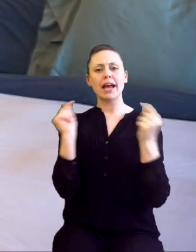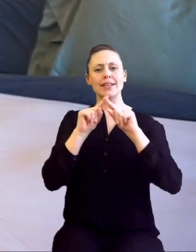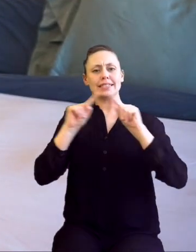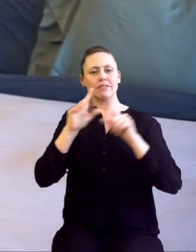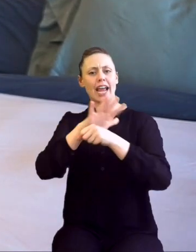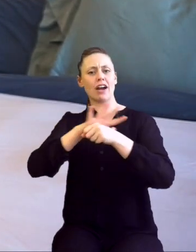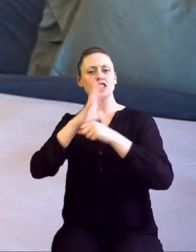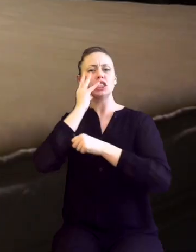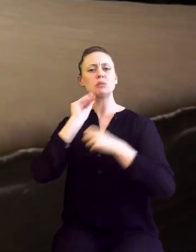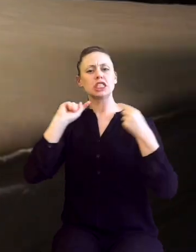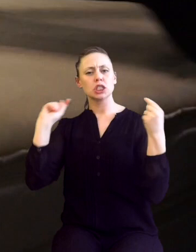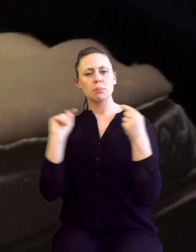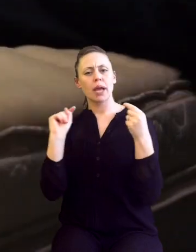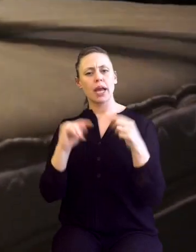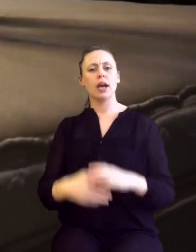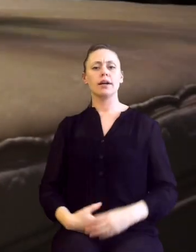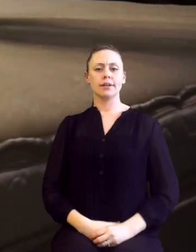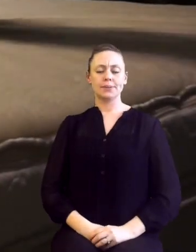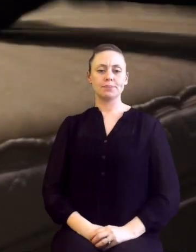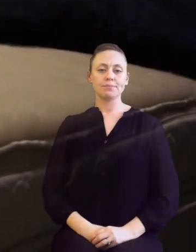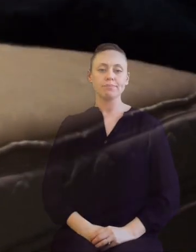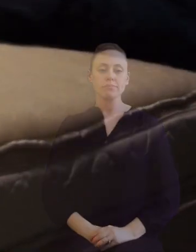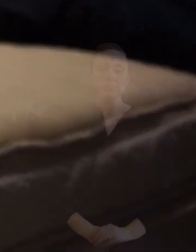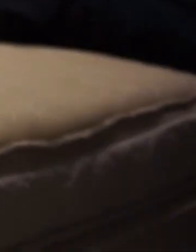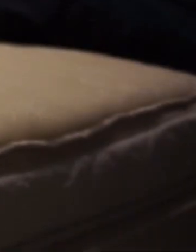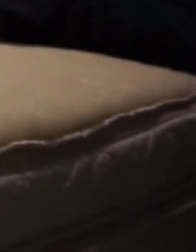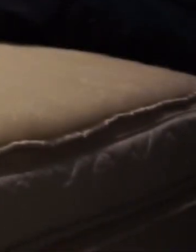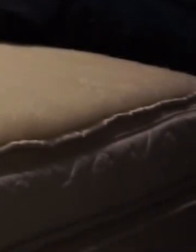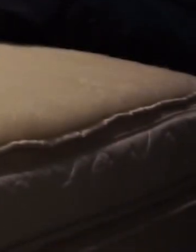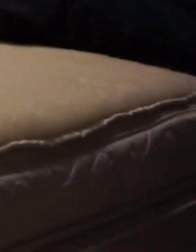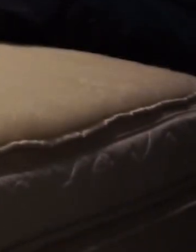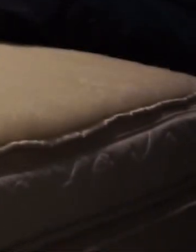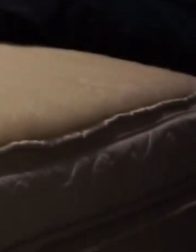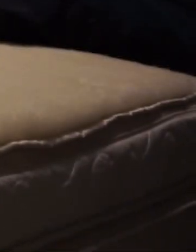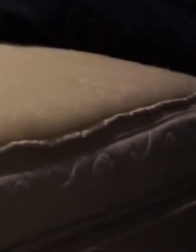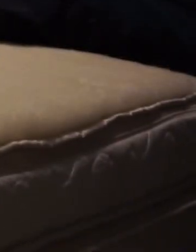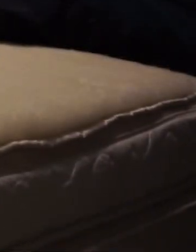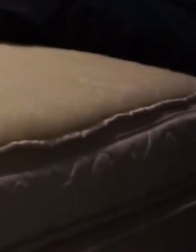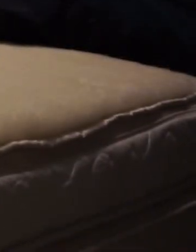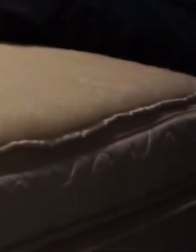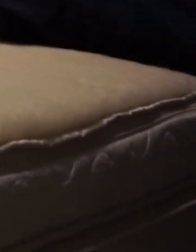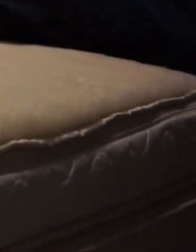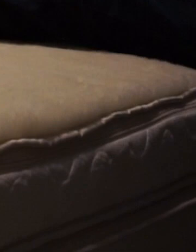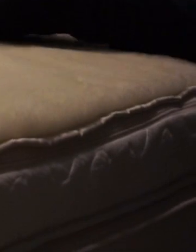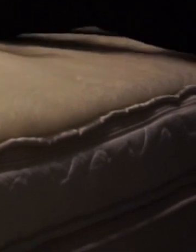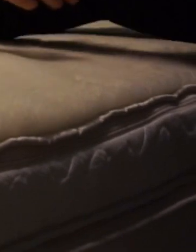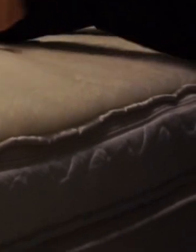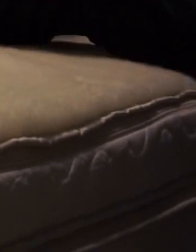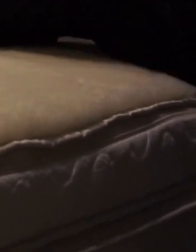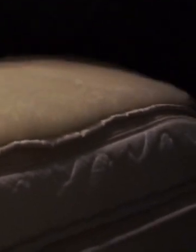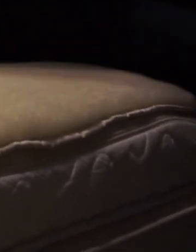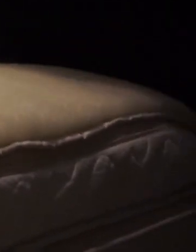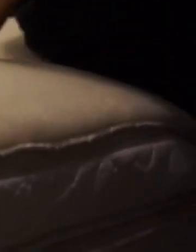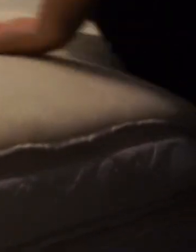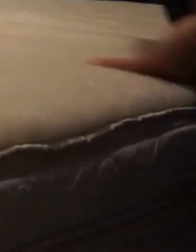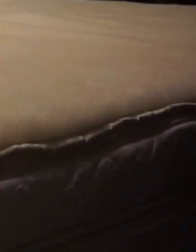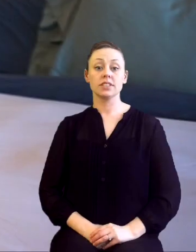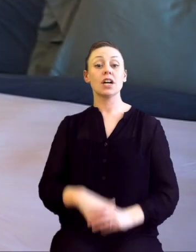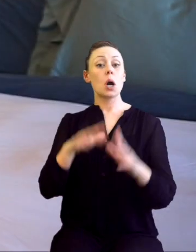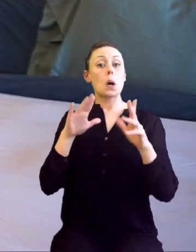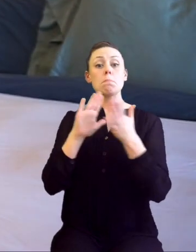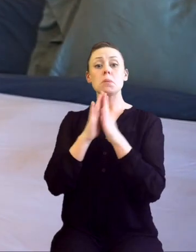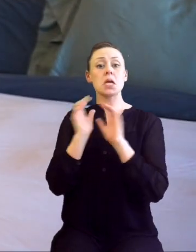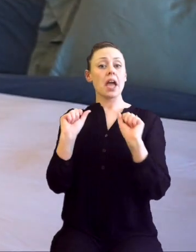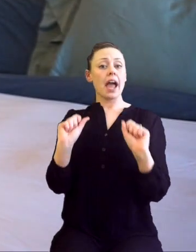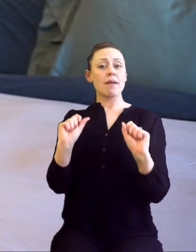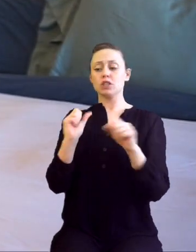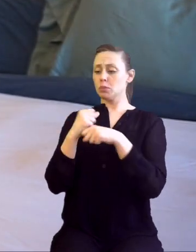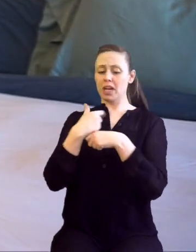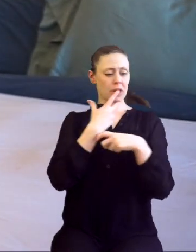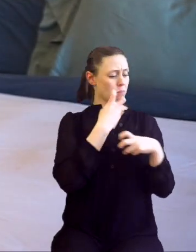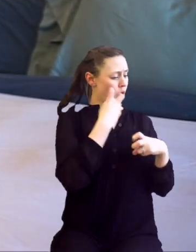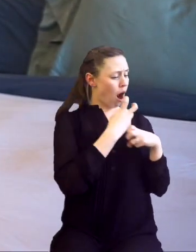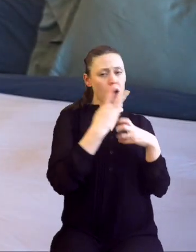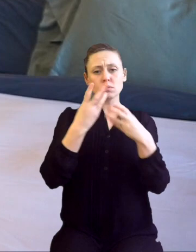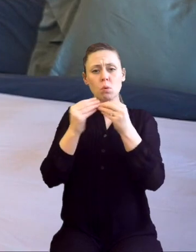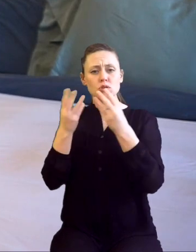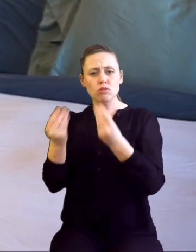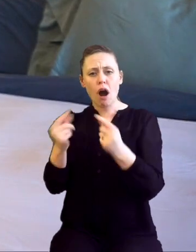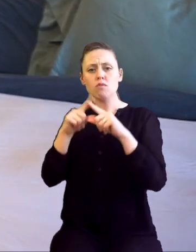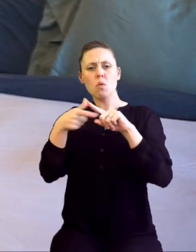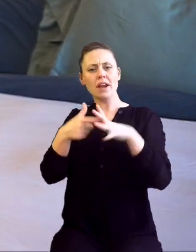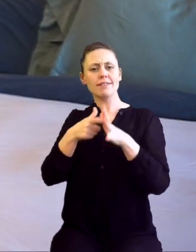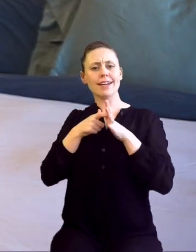areas. Being able to make the mattress harder or softer when needed by the turn